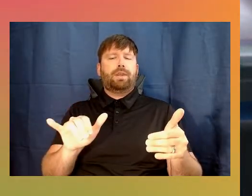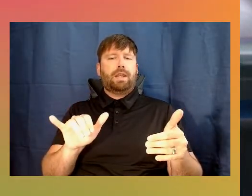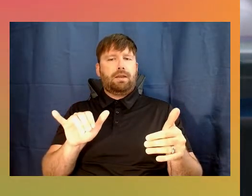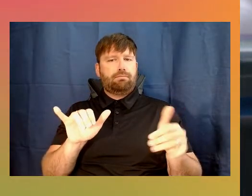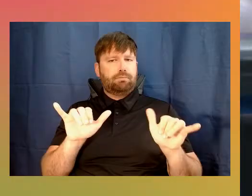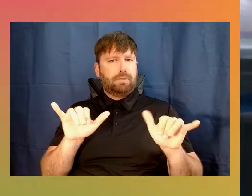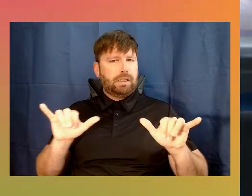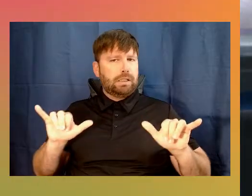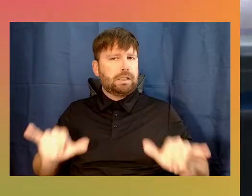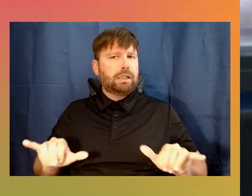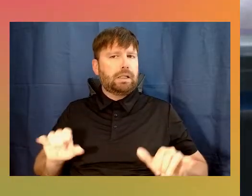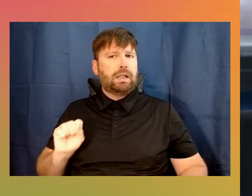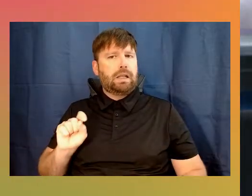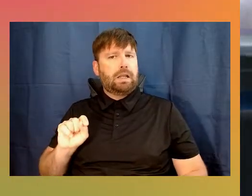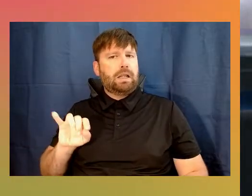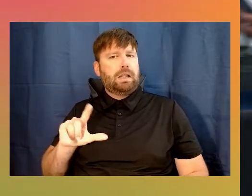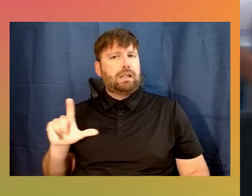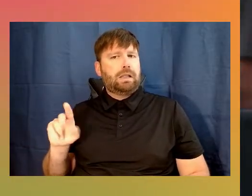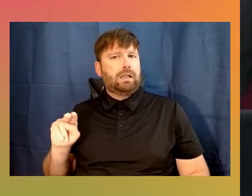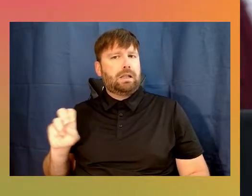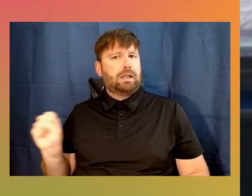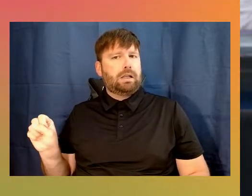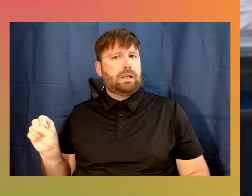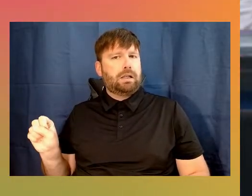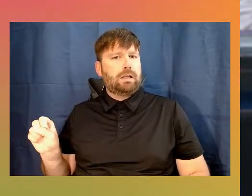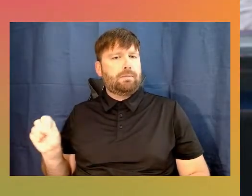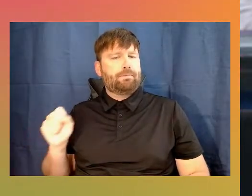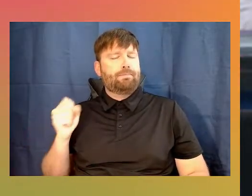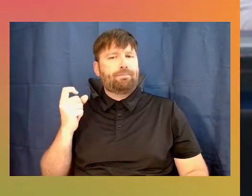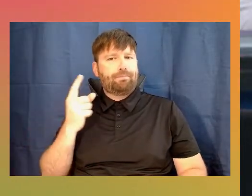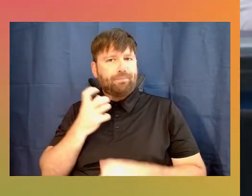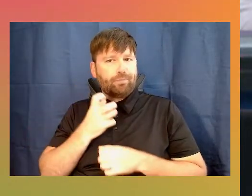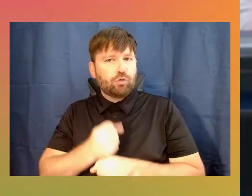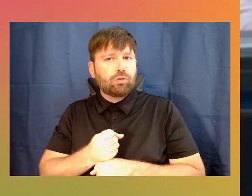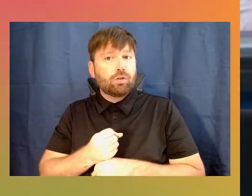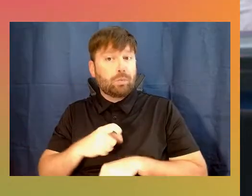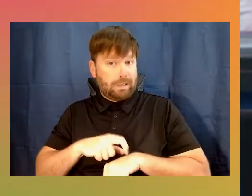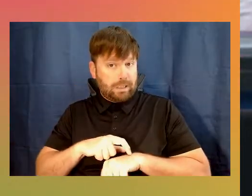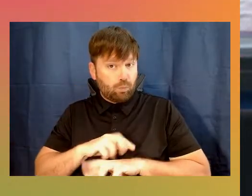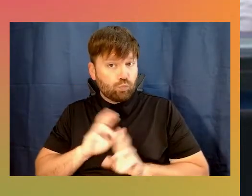TO STILLNESS. GIVE YOURSELF THE GIFT OF STILLNESS.